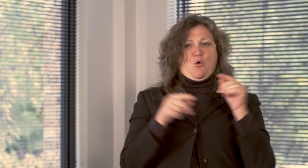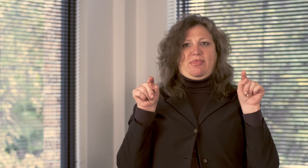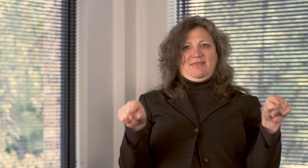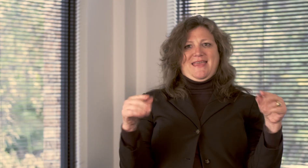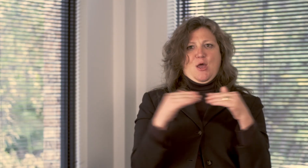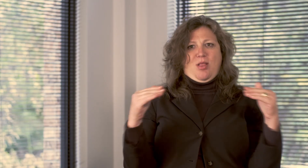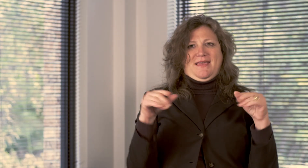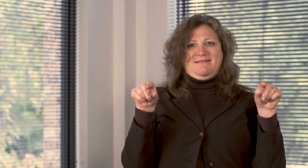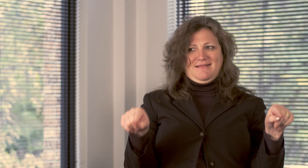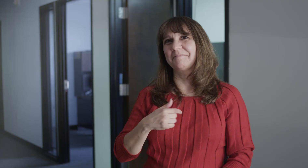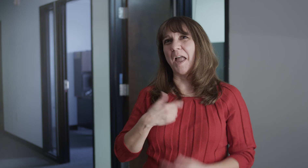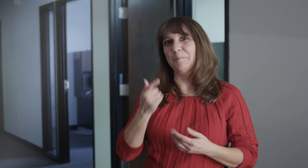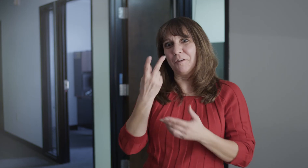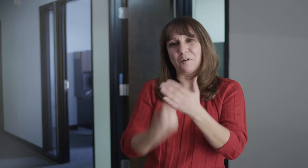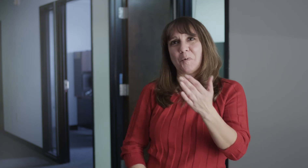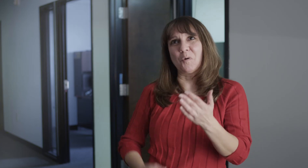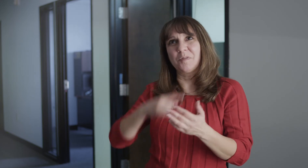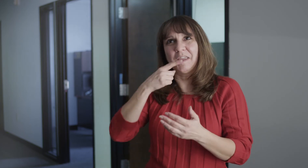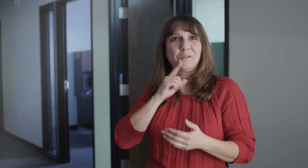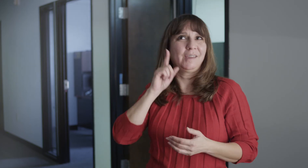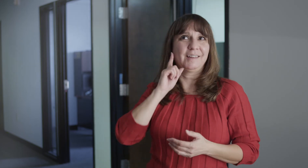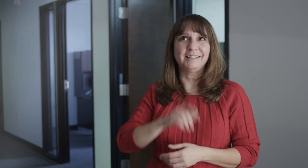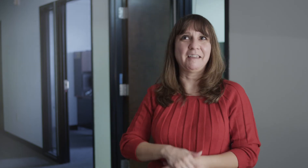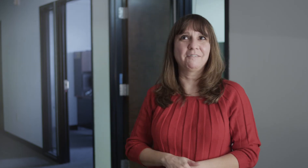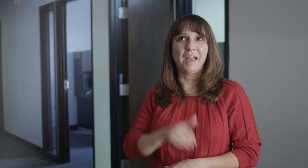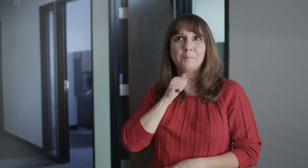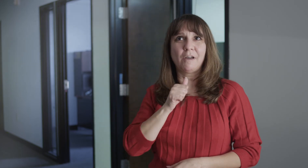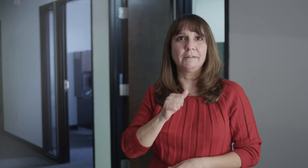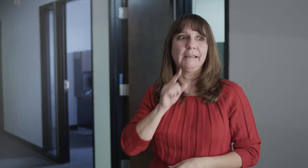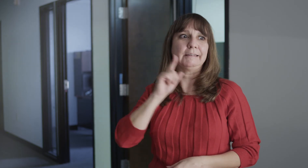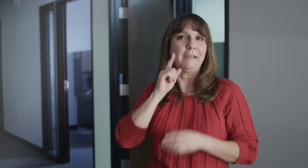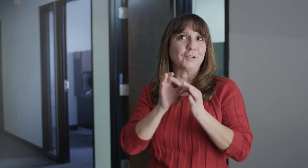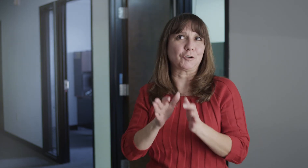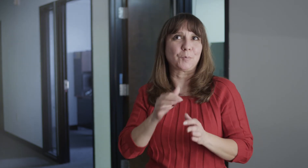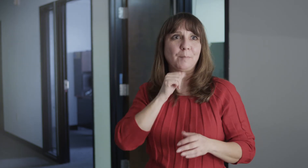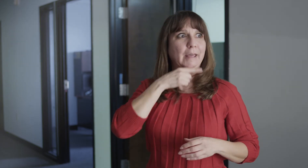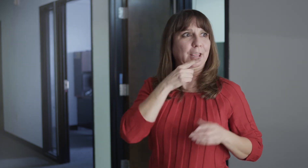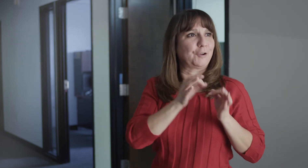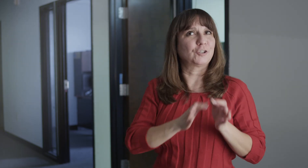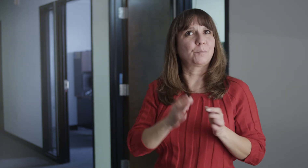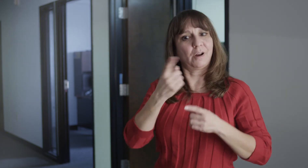Both. Equally. I'm here for both, the hearing and the Deaf. I'm not a Deaf interpreter, and I'm not a hearing interpreter.